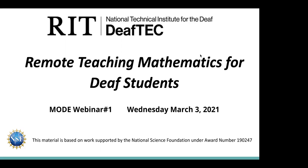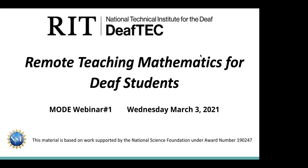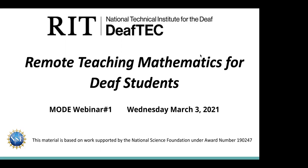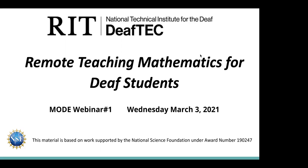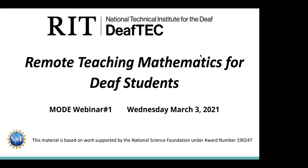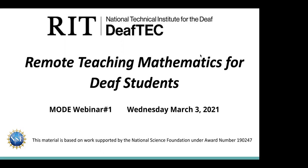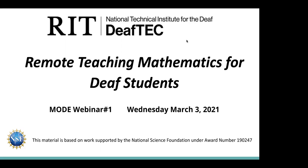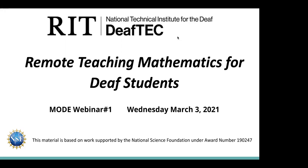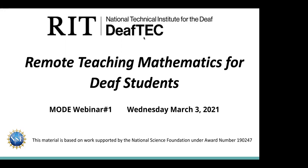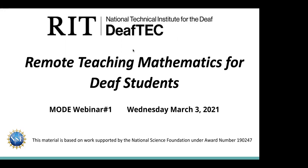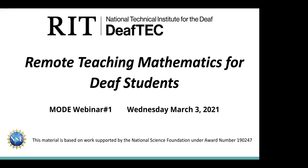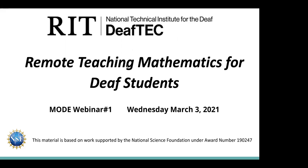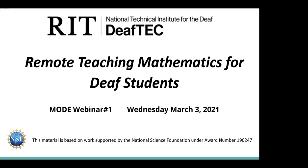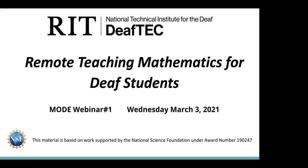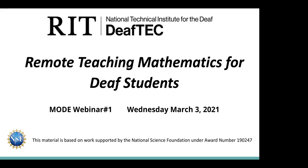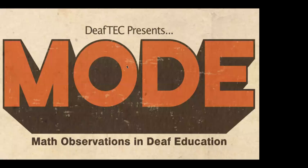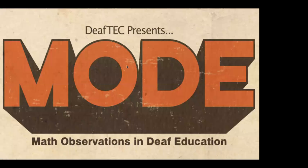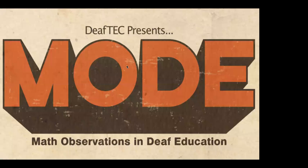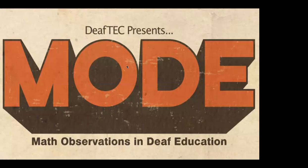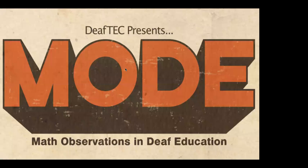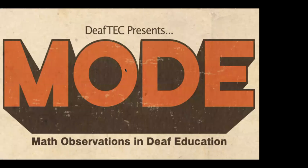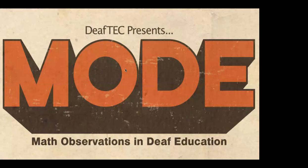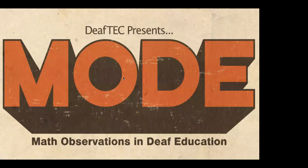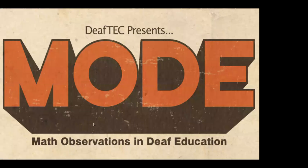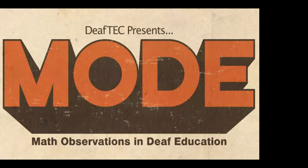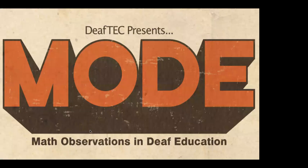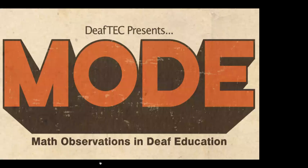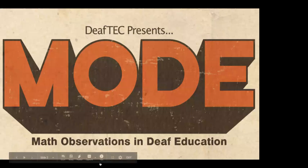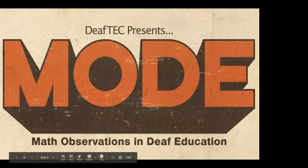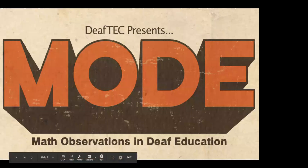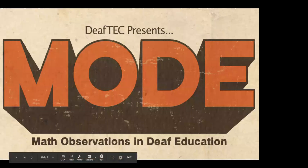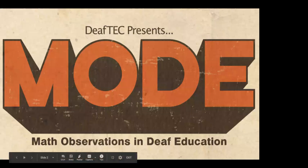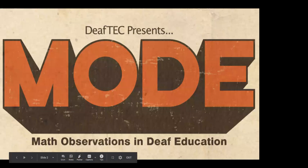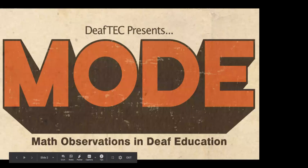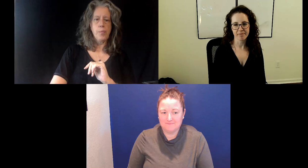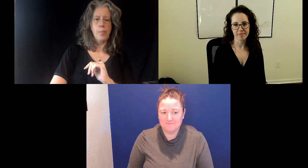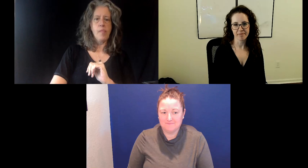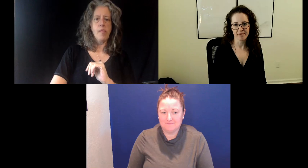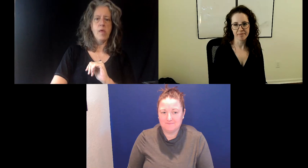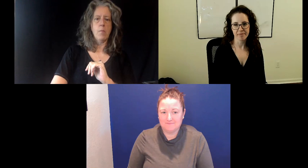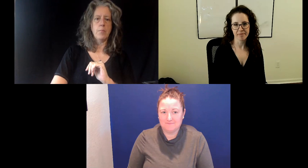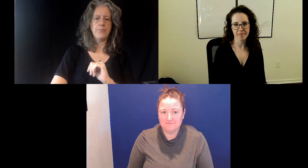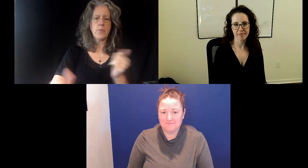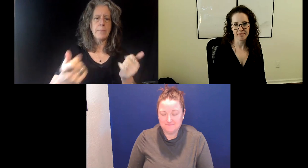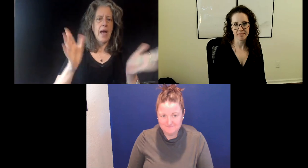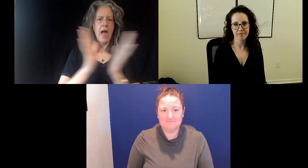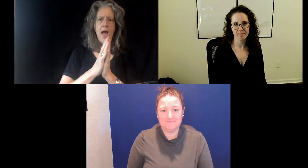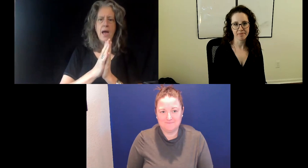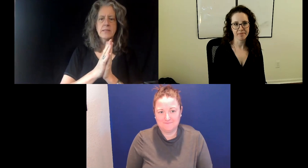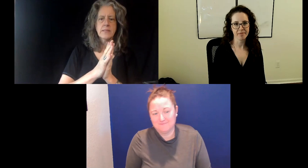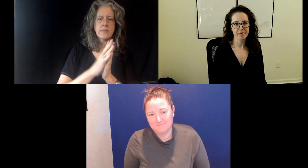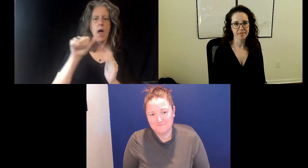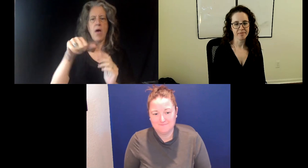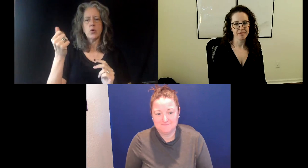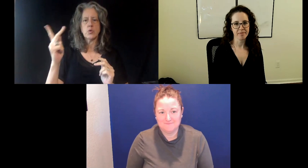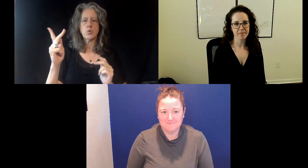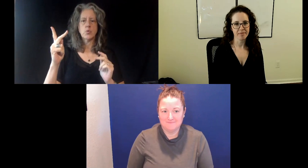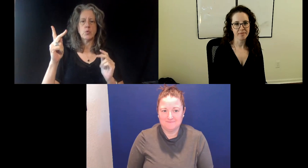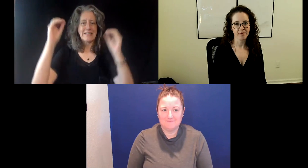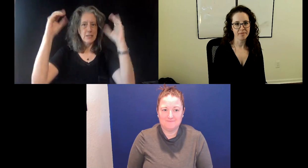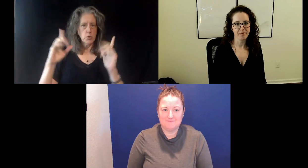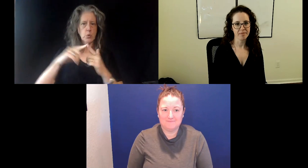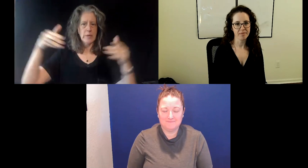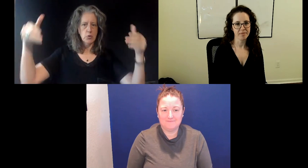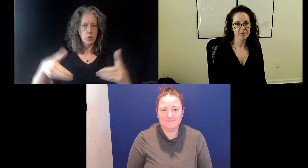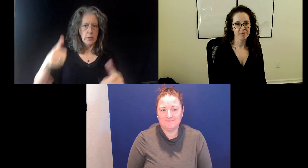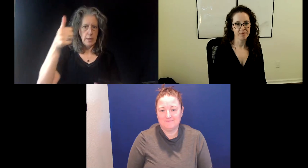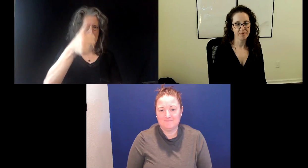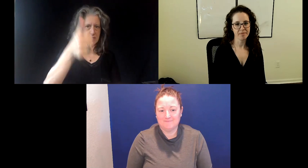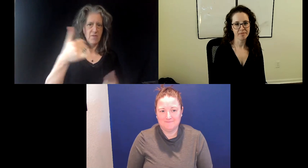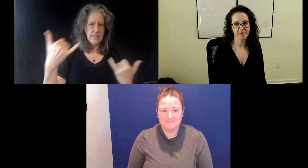okay so great let's and we know this there you go i just want to ask um for all the